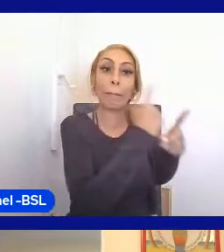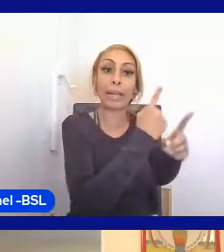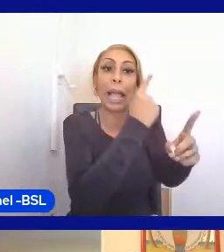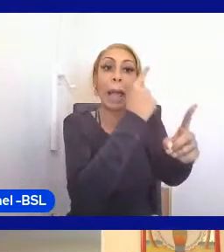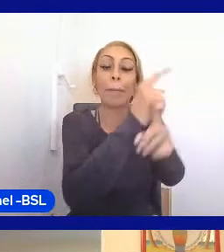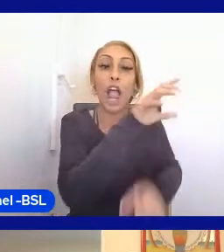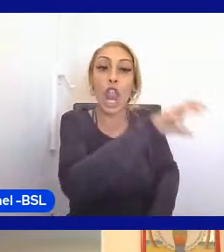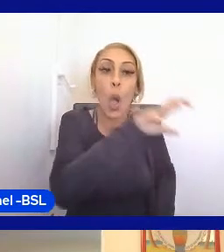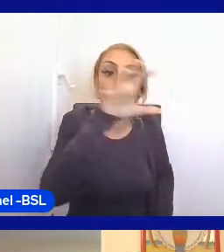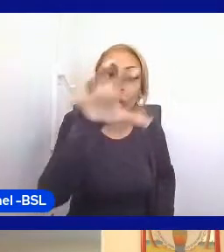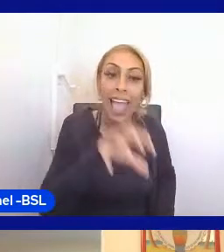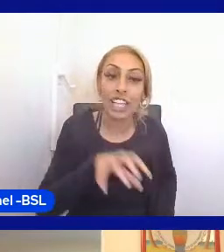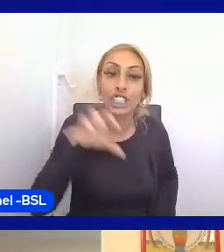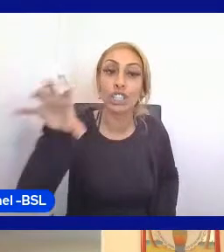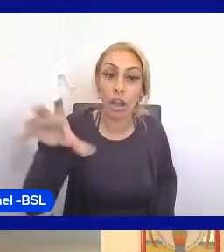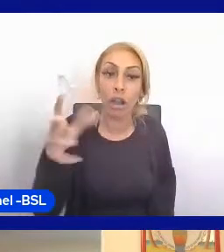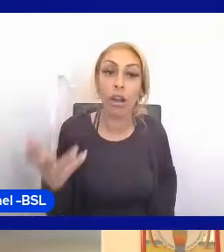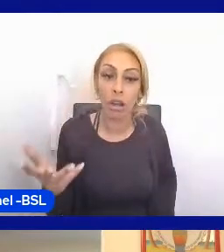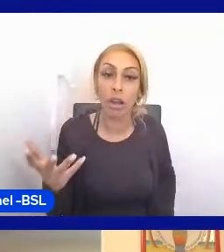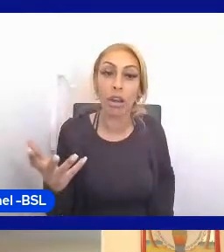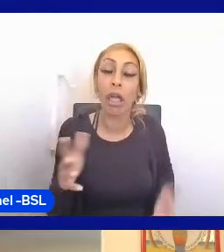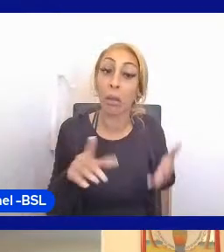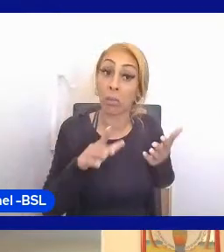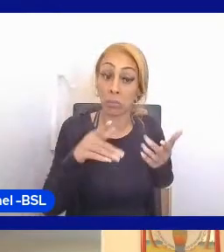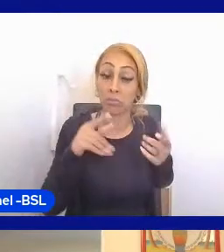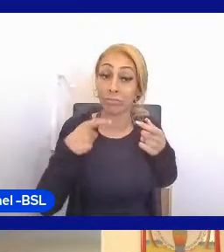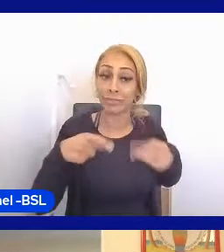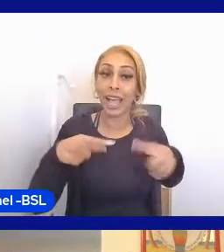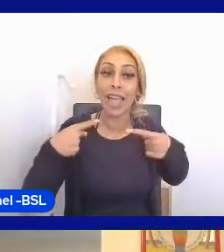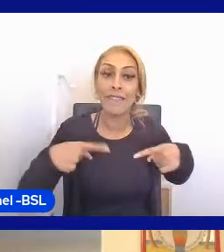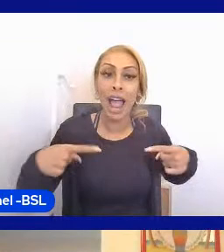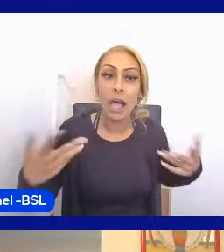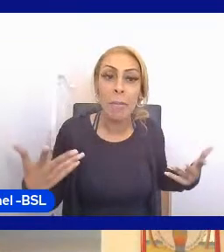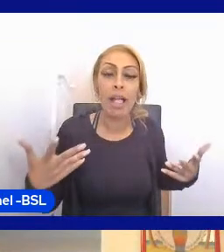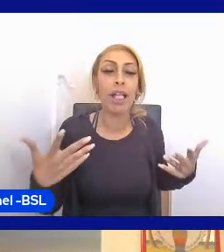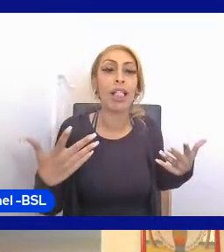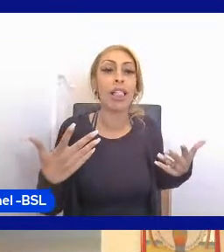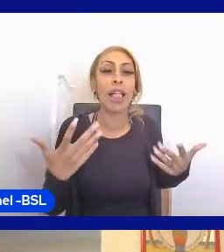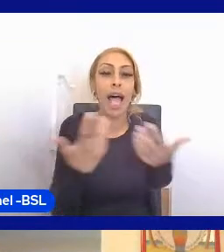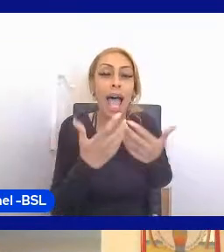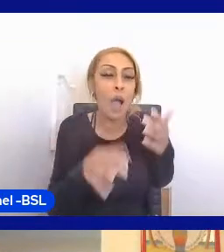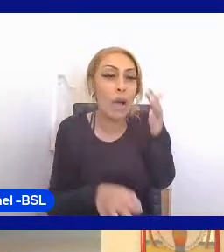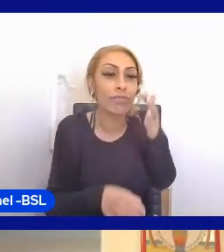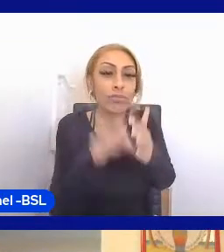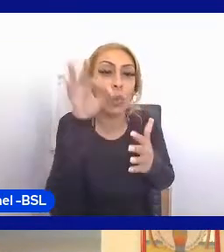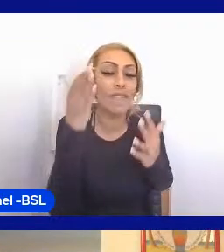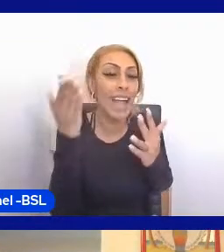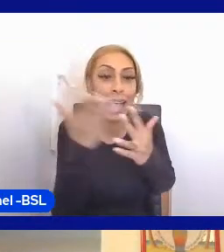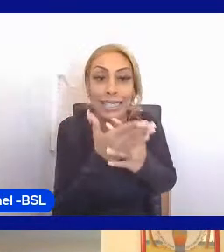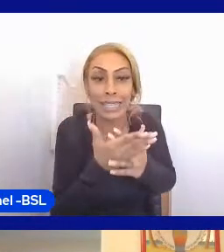necessarily miss out on that so what we decided was to provide maps so that they can meet with